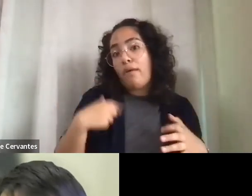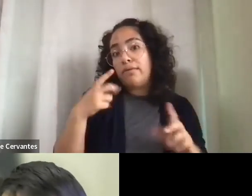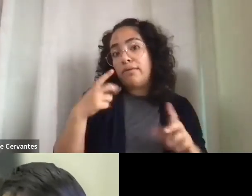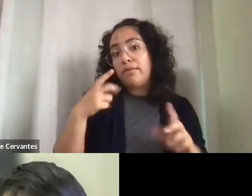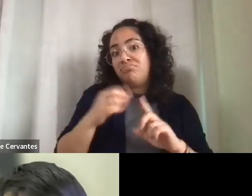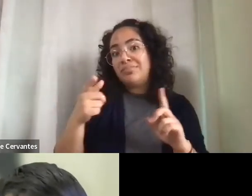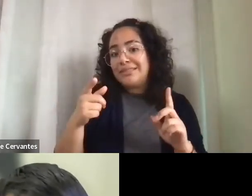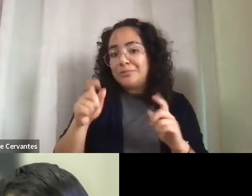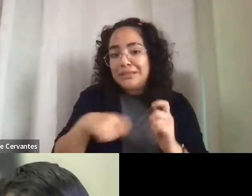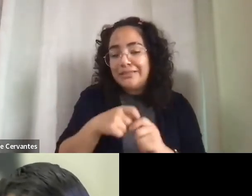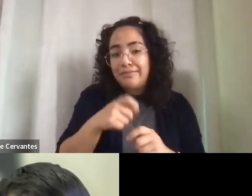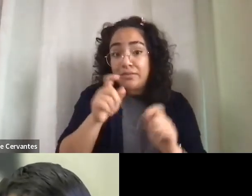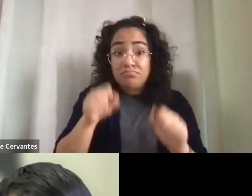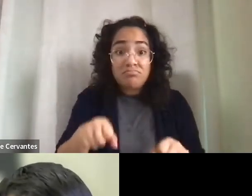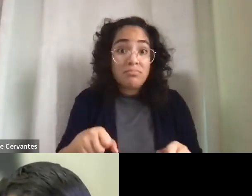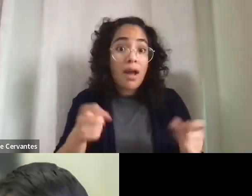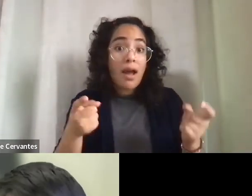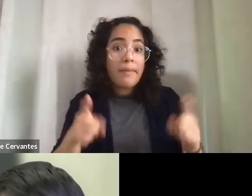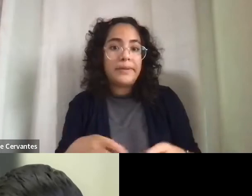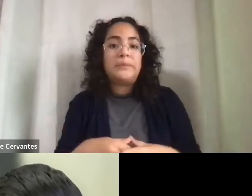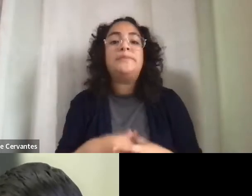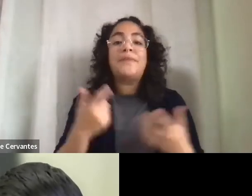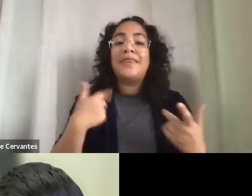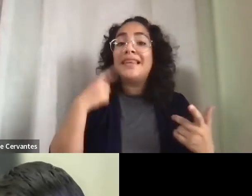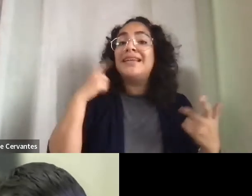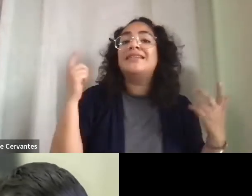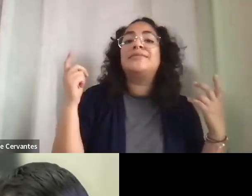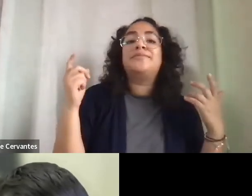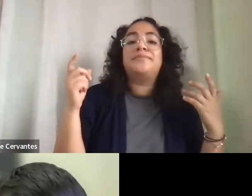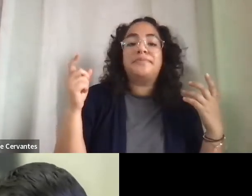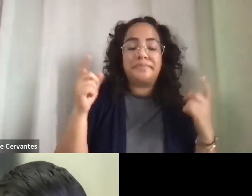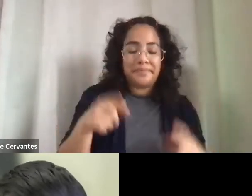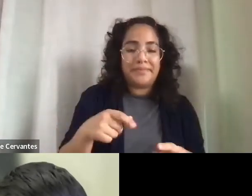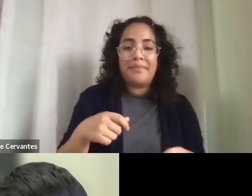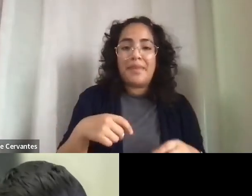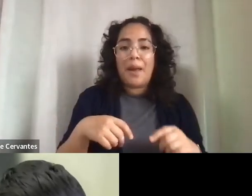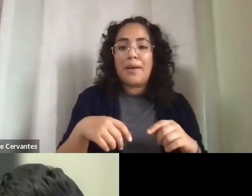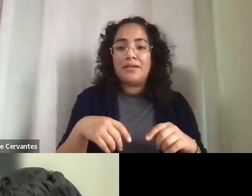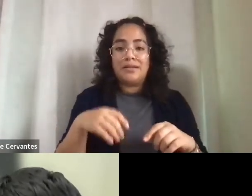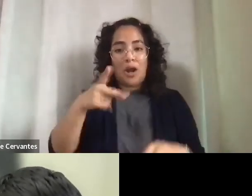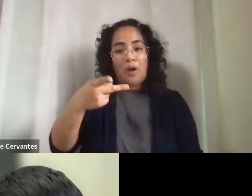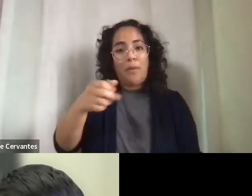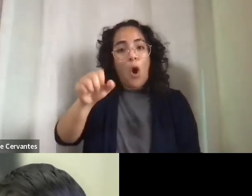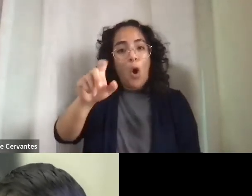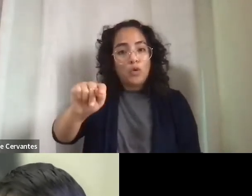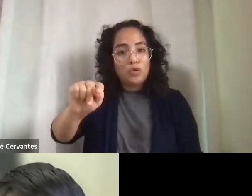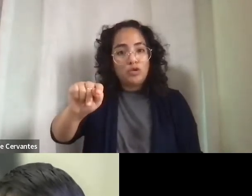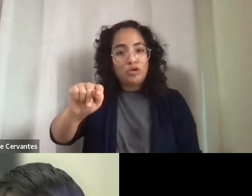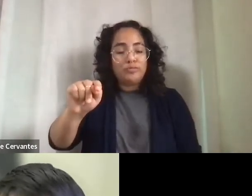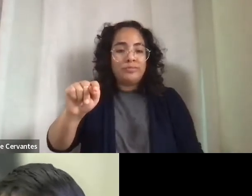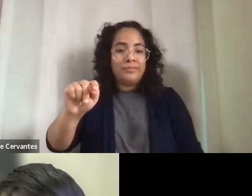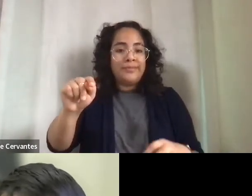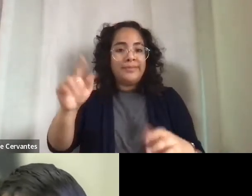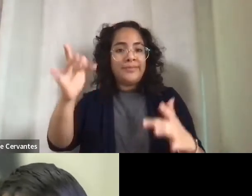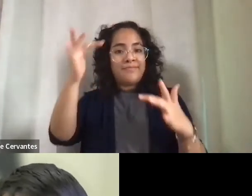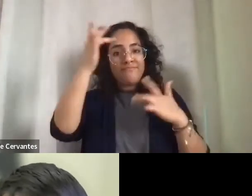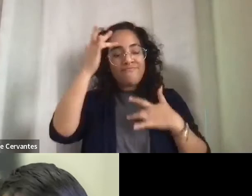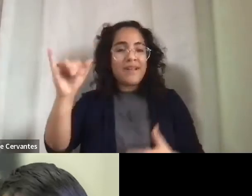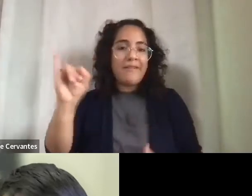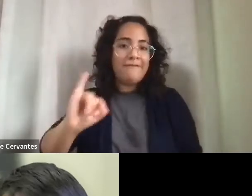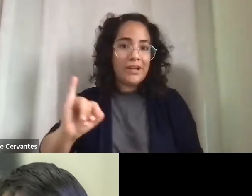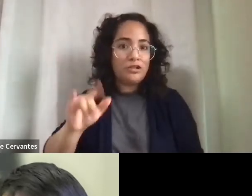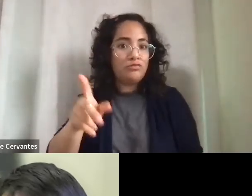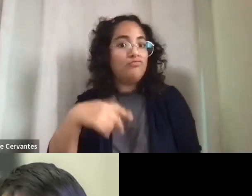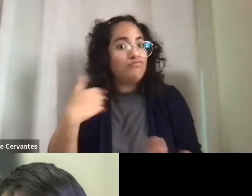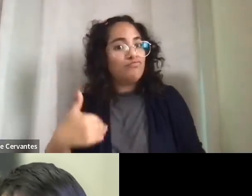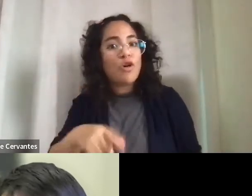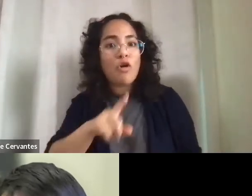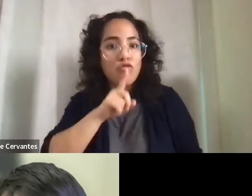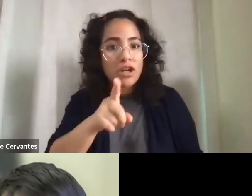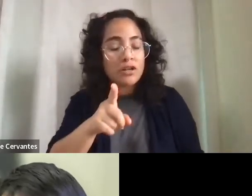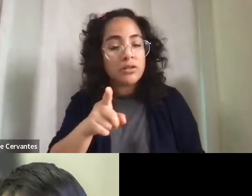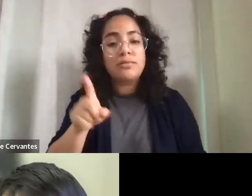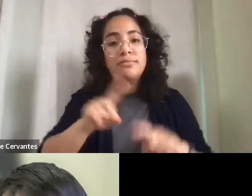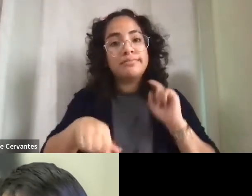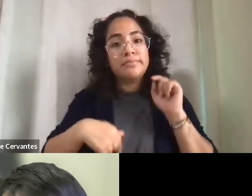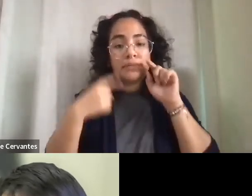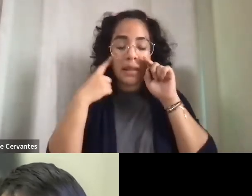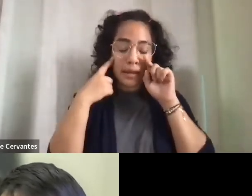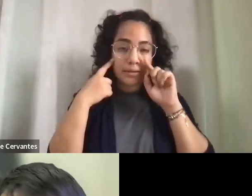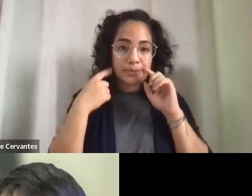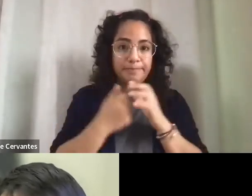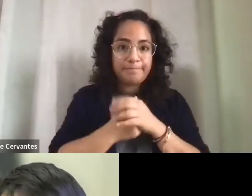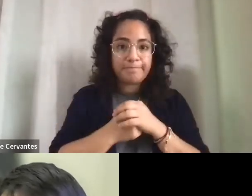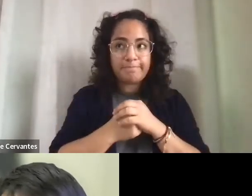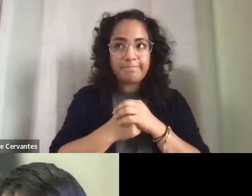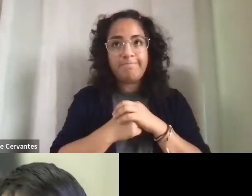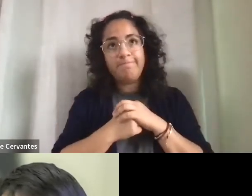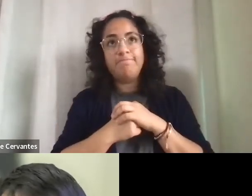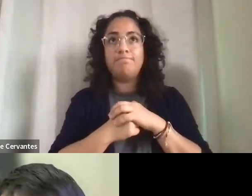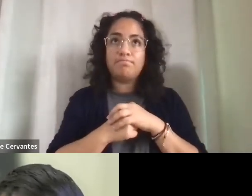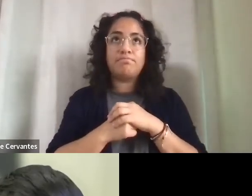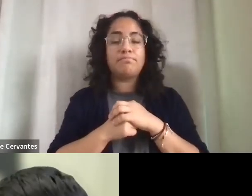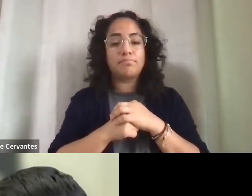message is that post-infectious conditions are certainly real and I think that is, they've